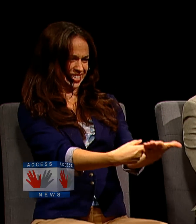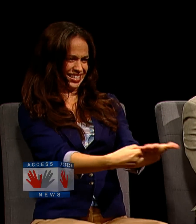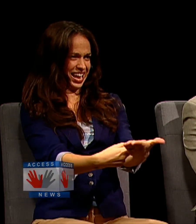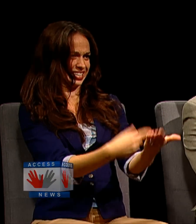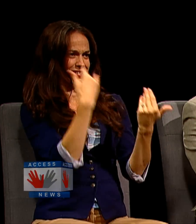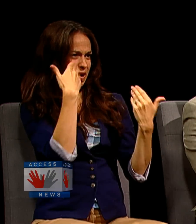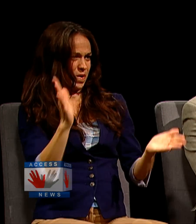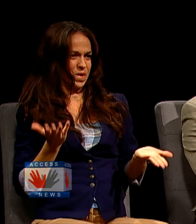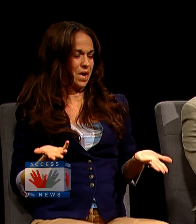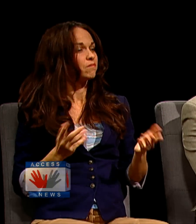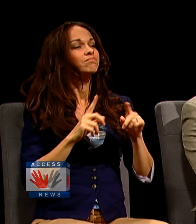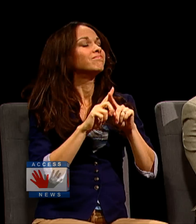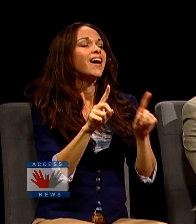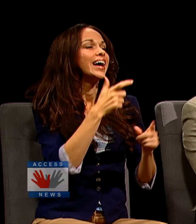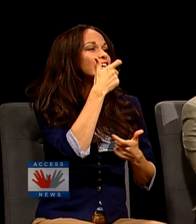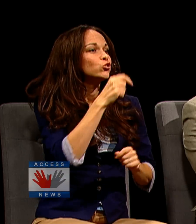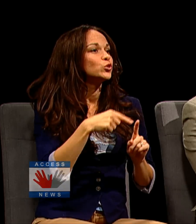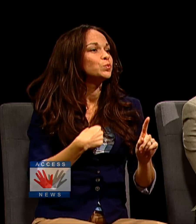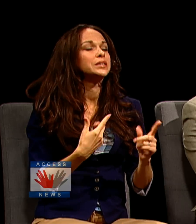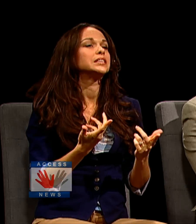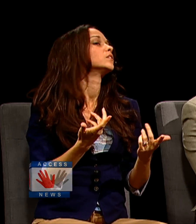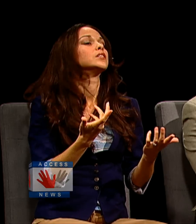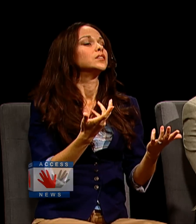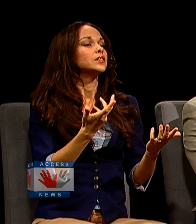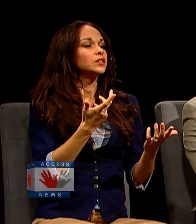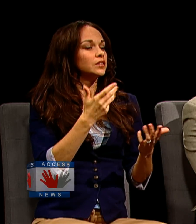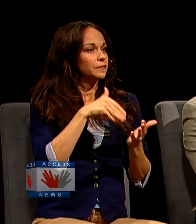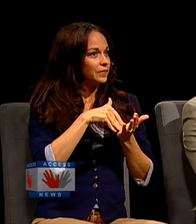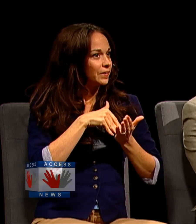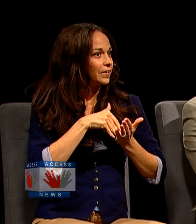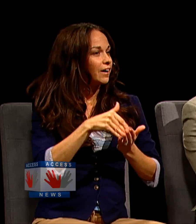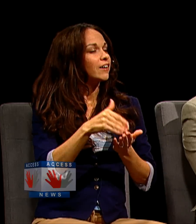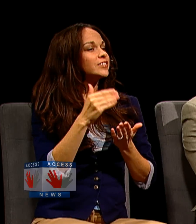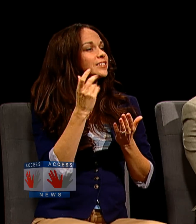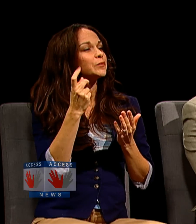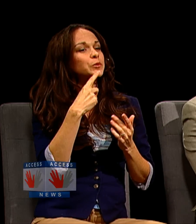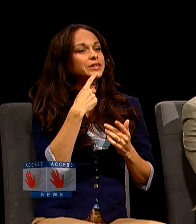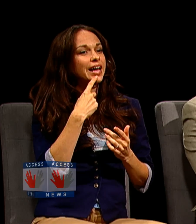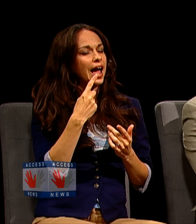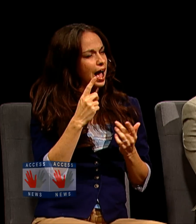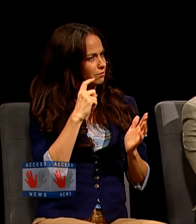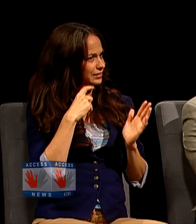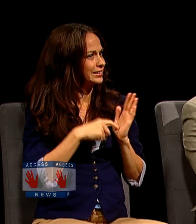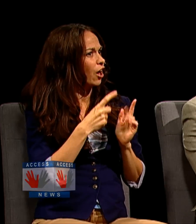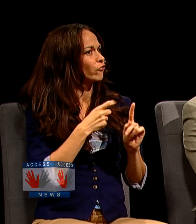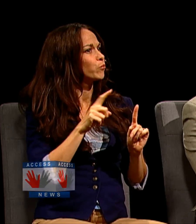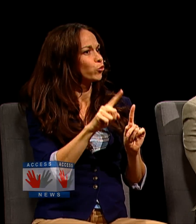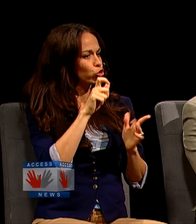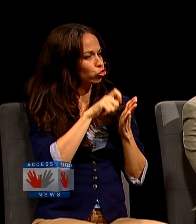was interesting to me is often, someone would say "I can tell from your writing something you believe."